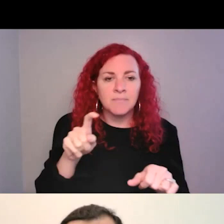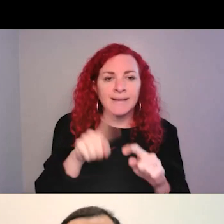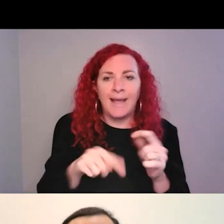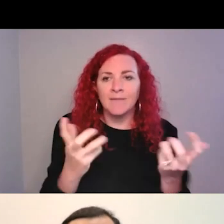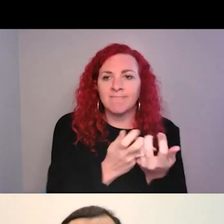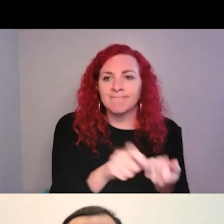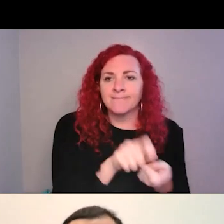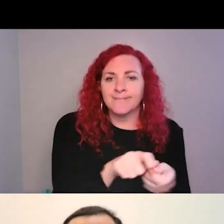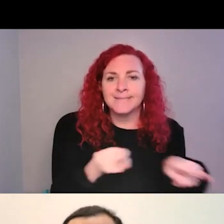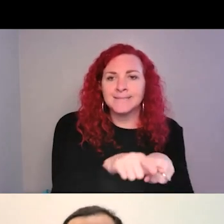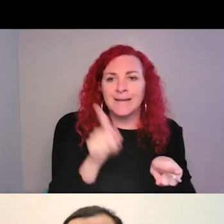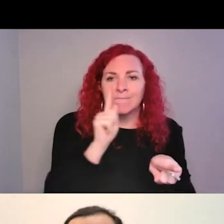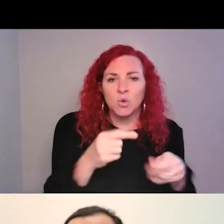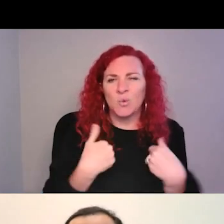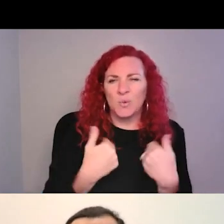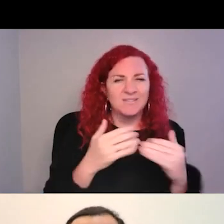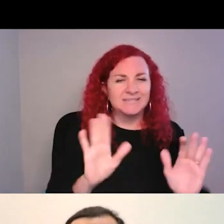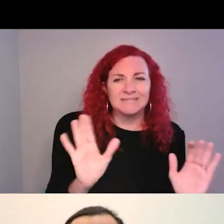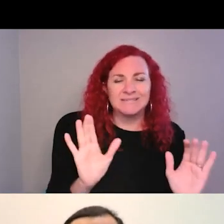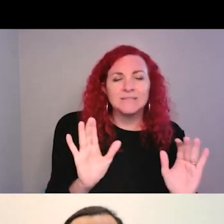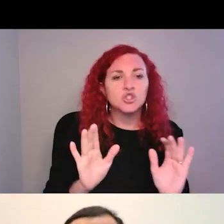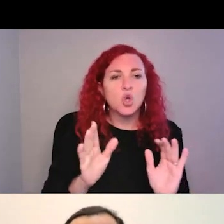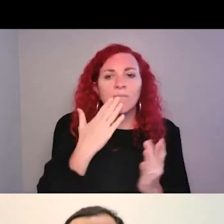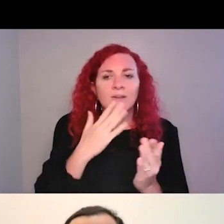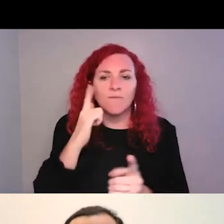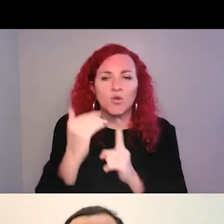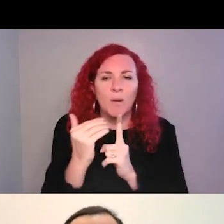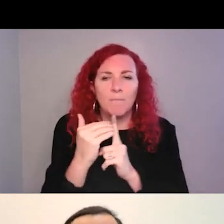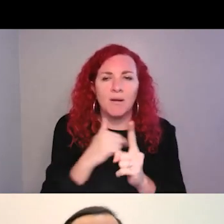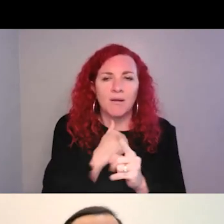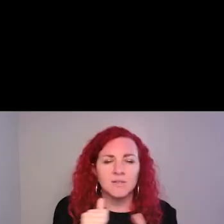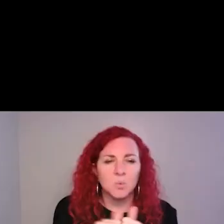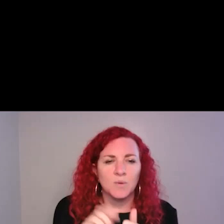APPRECIATE THE INFORMATION THAT YOU BROUGHT FORWARD AND REMINDING US. THANK YOU.